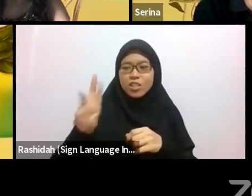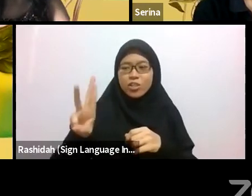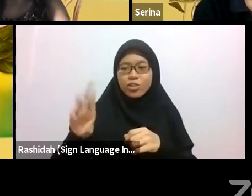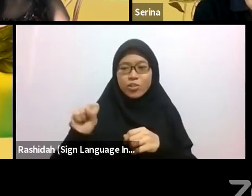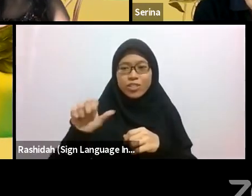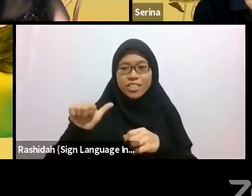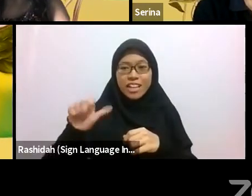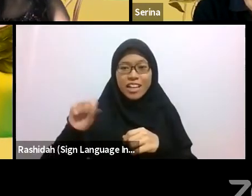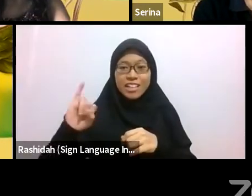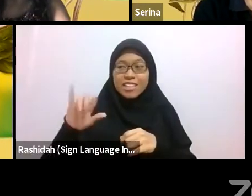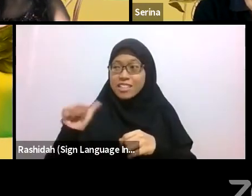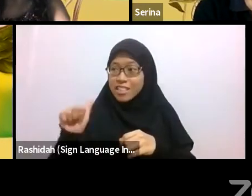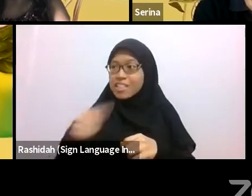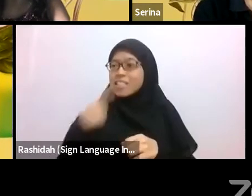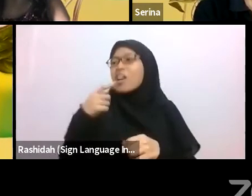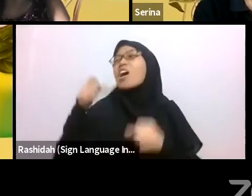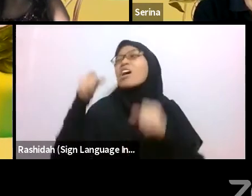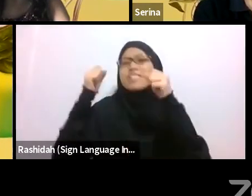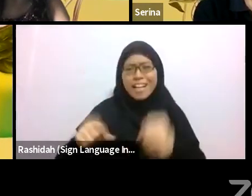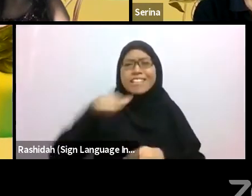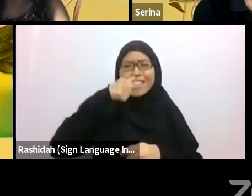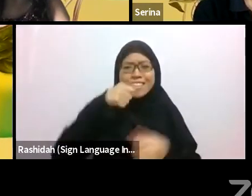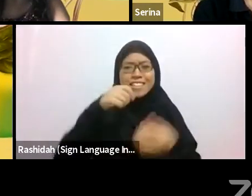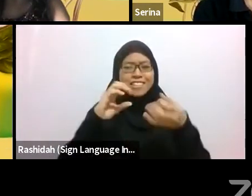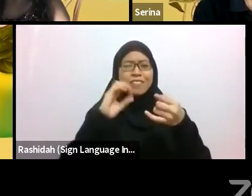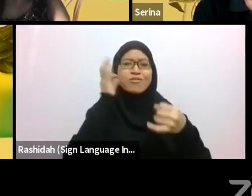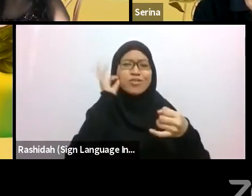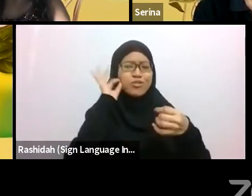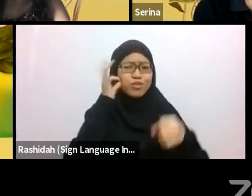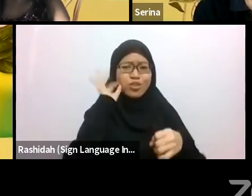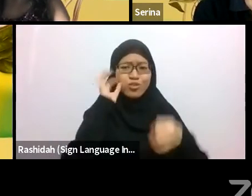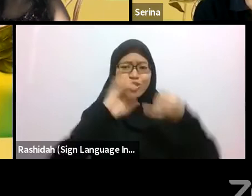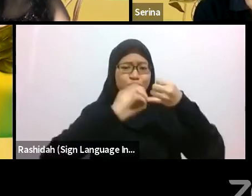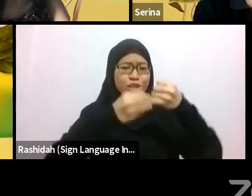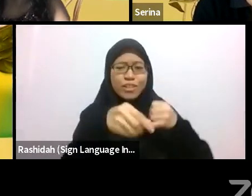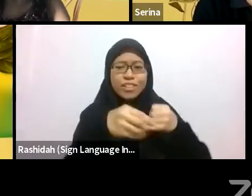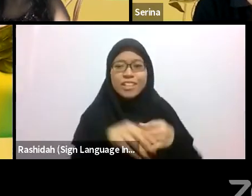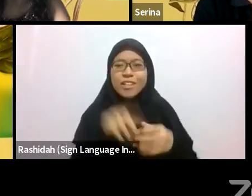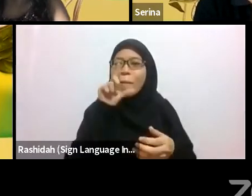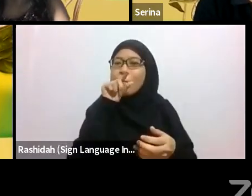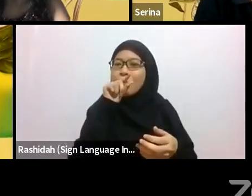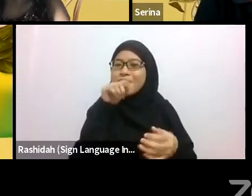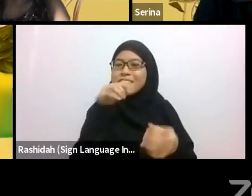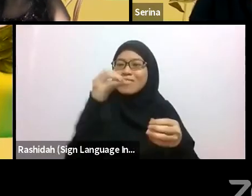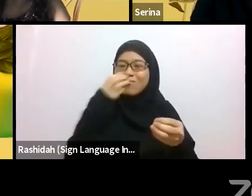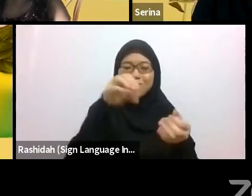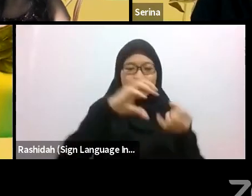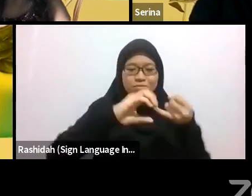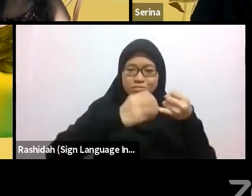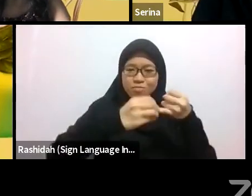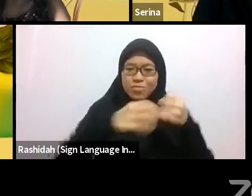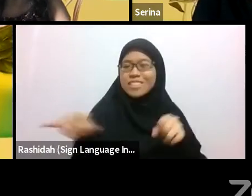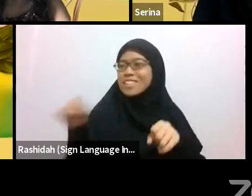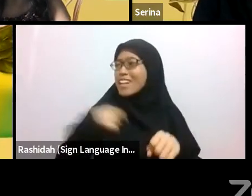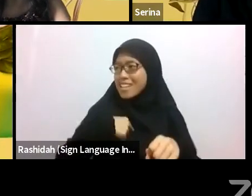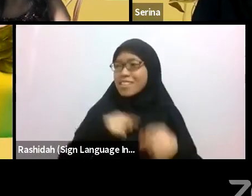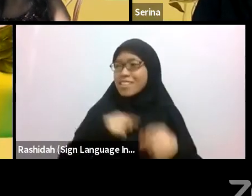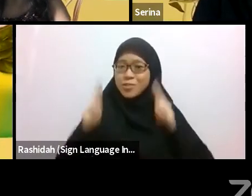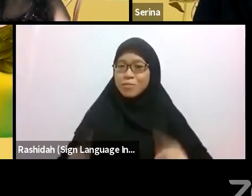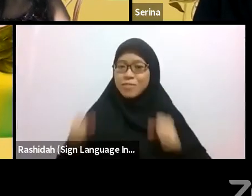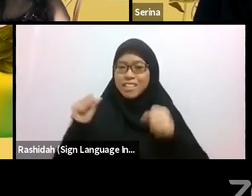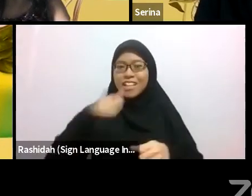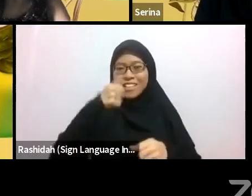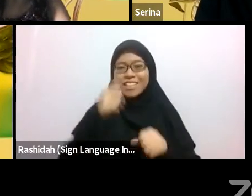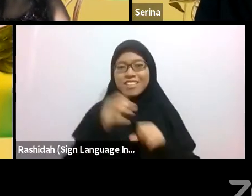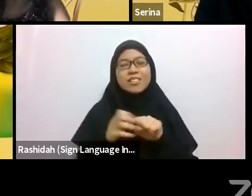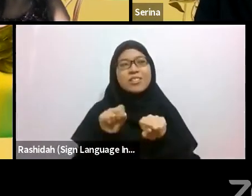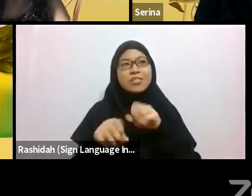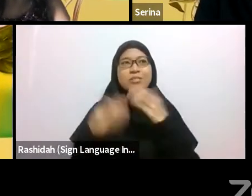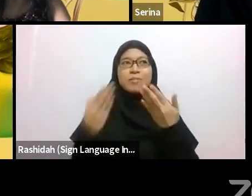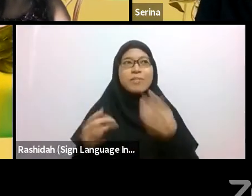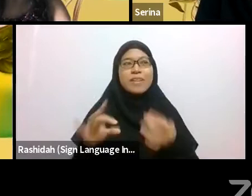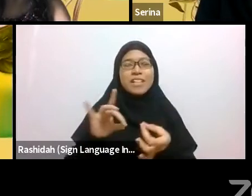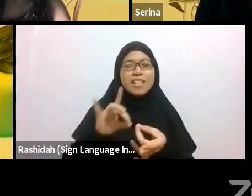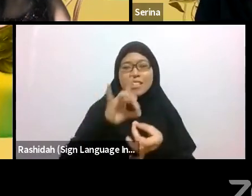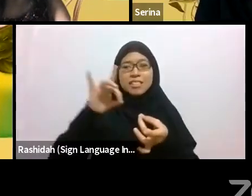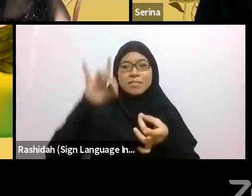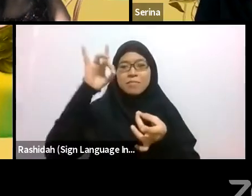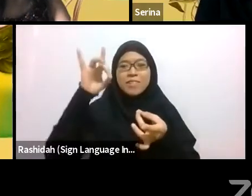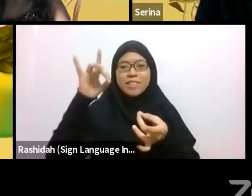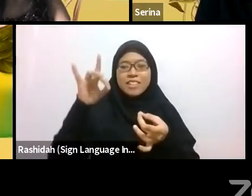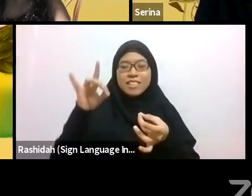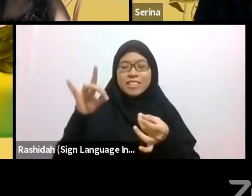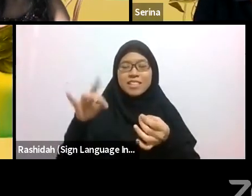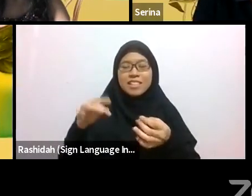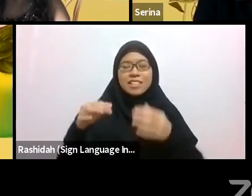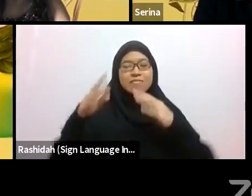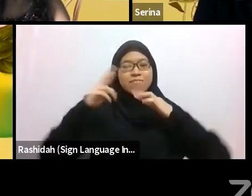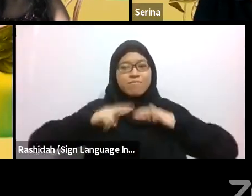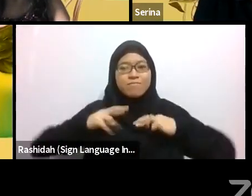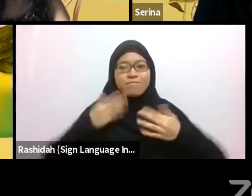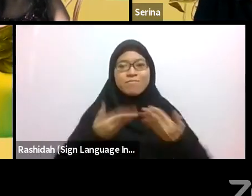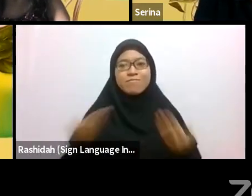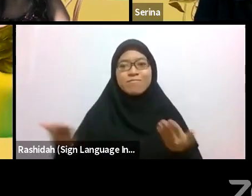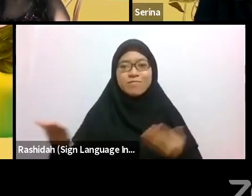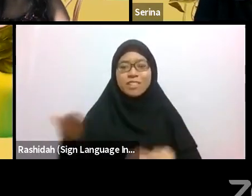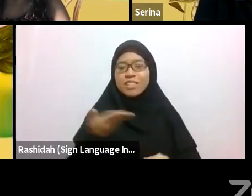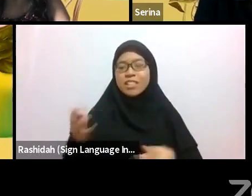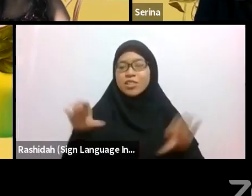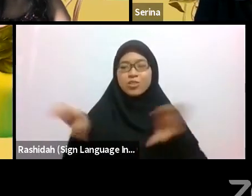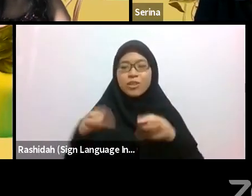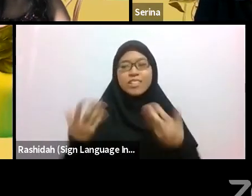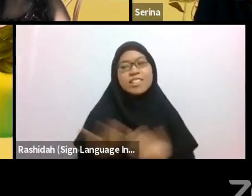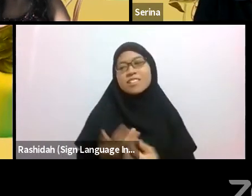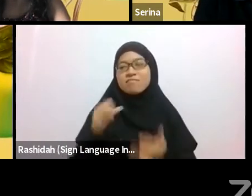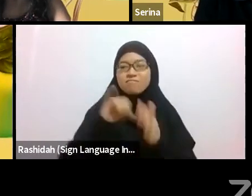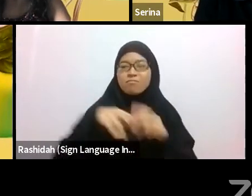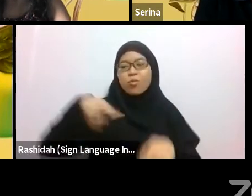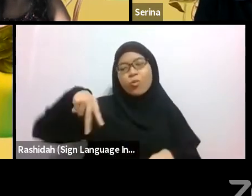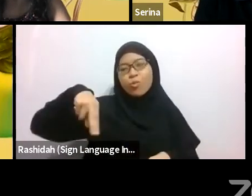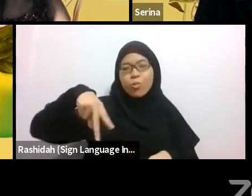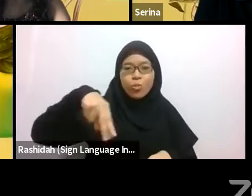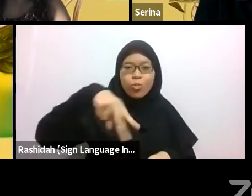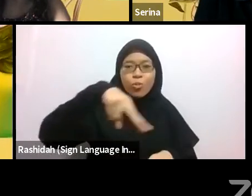I think maybe the most spiritual thing we can just do is to pause and walk, pause and look. There's this quote by Jhené Aiko–“If you talk to the plants, the plants will talk to you.”